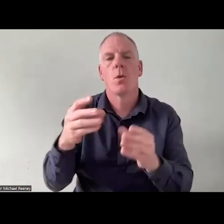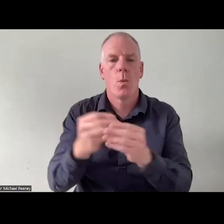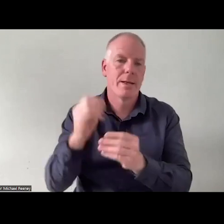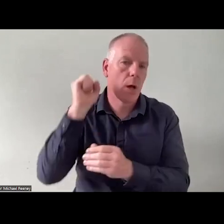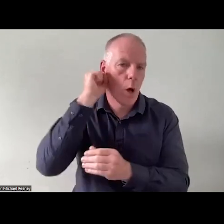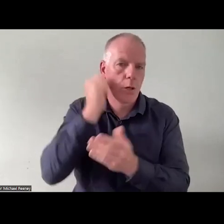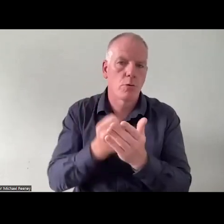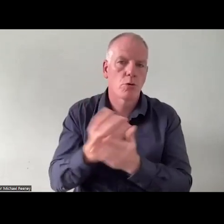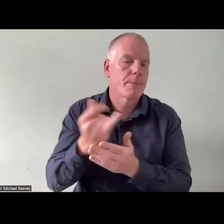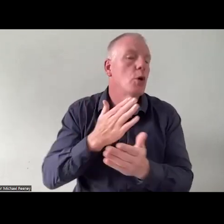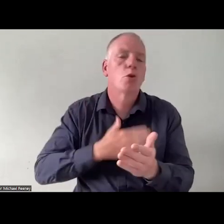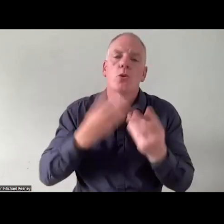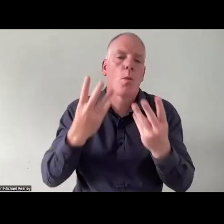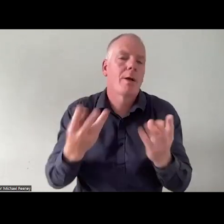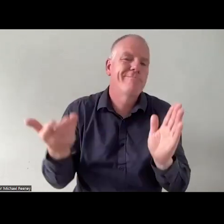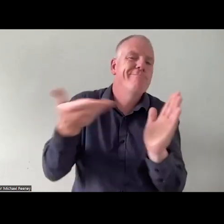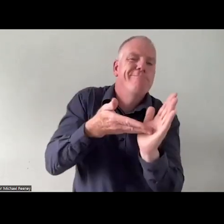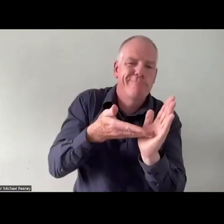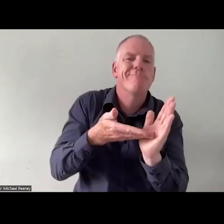And I just wanted to add that in as an example